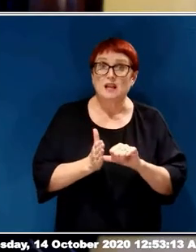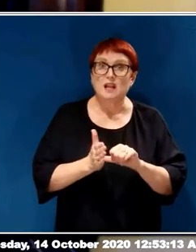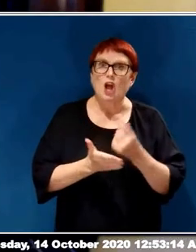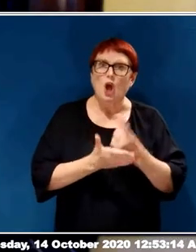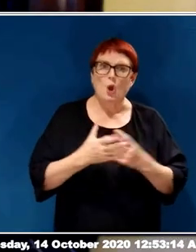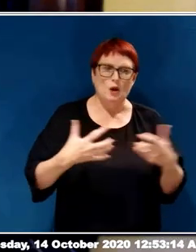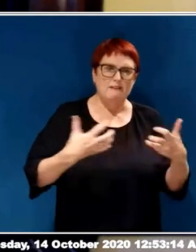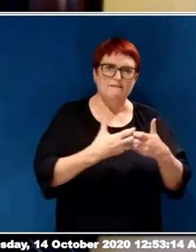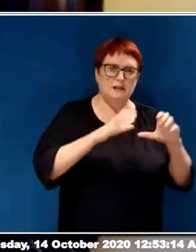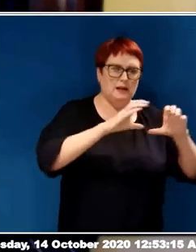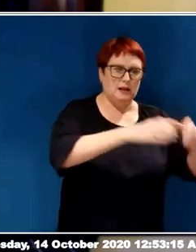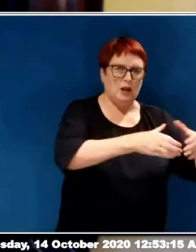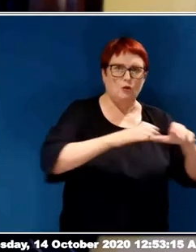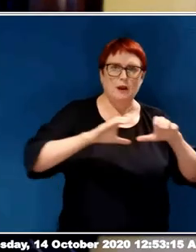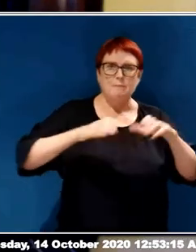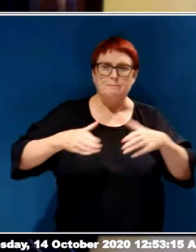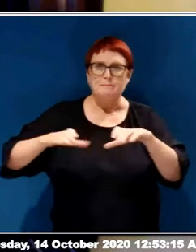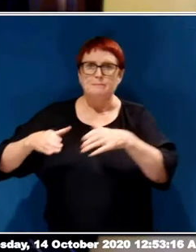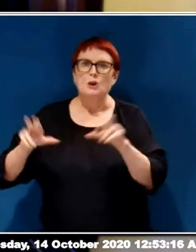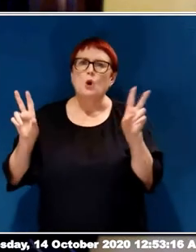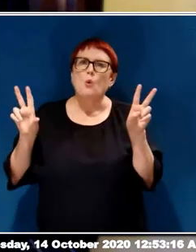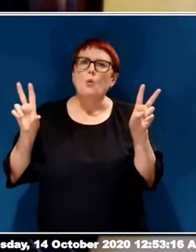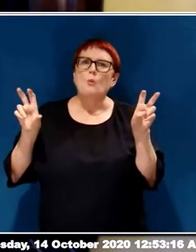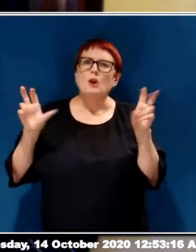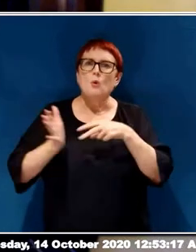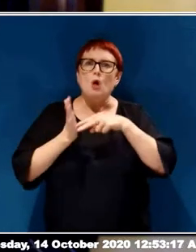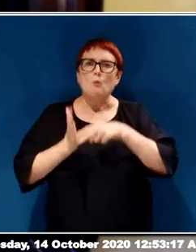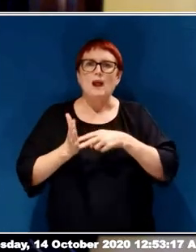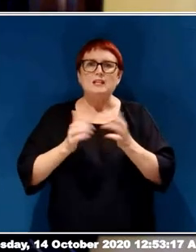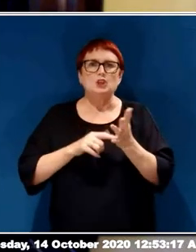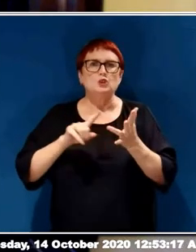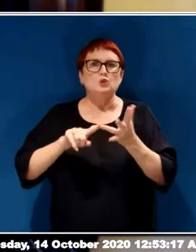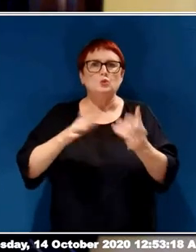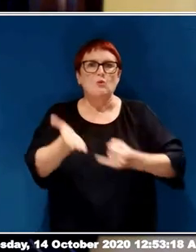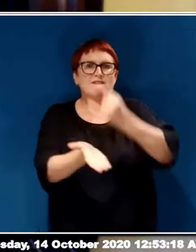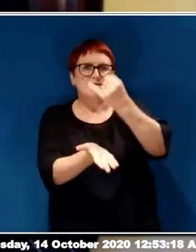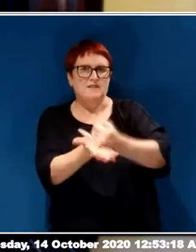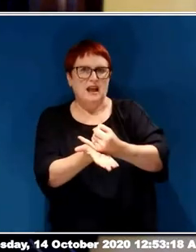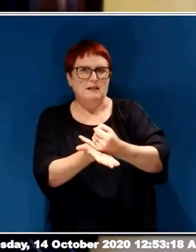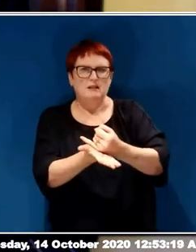And by that I mean that student under-achievement has to reach a